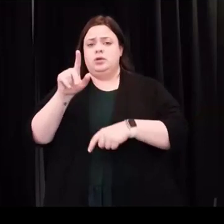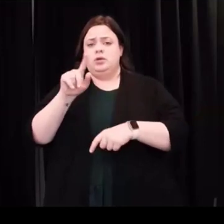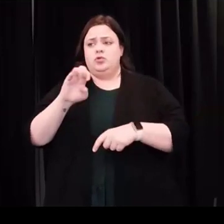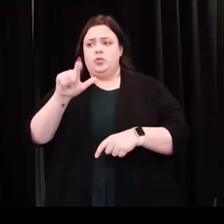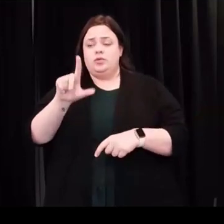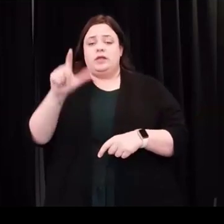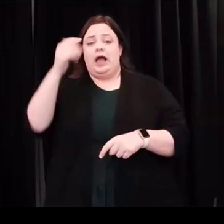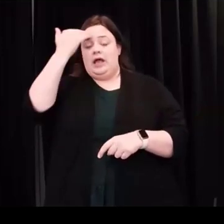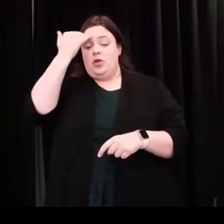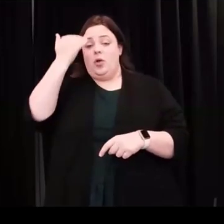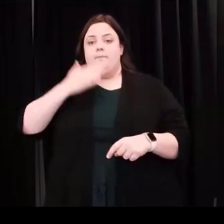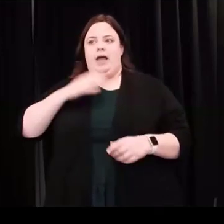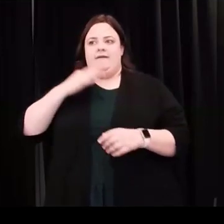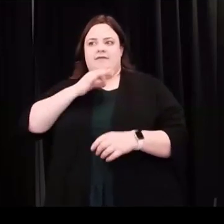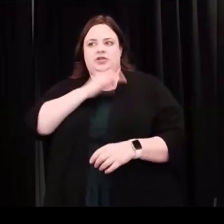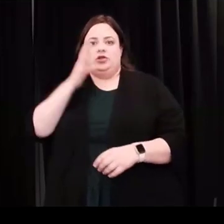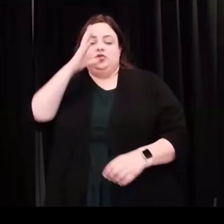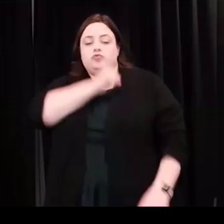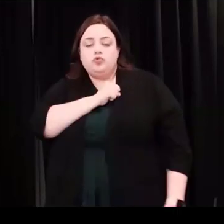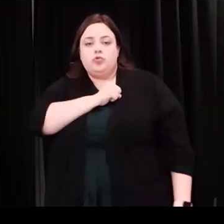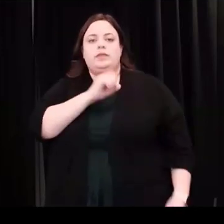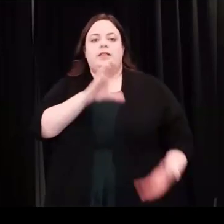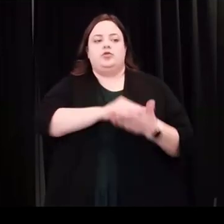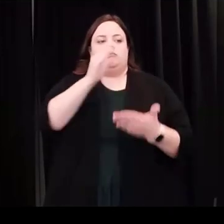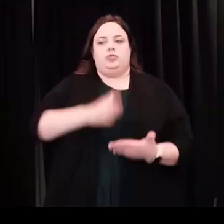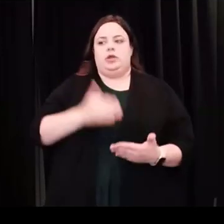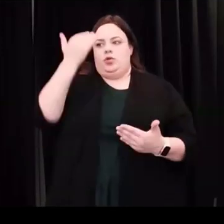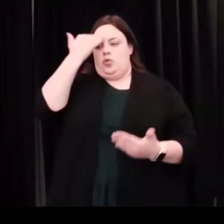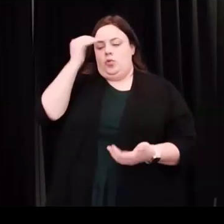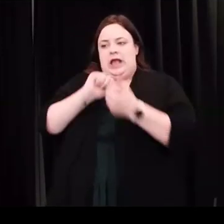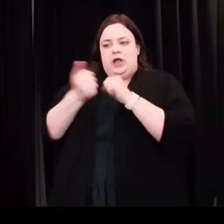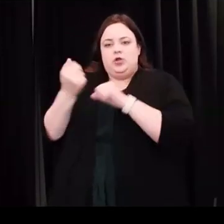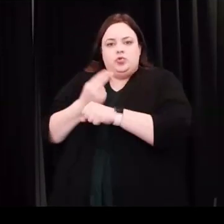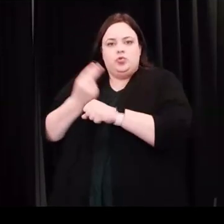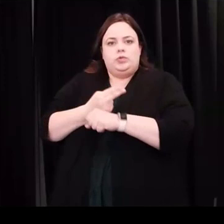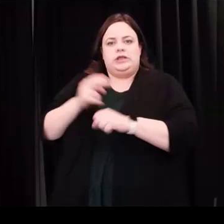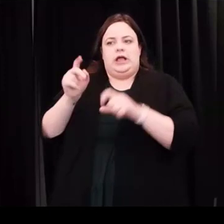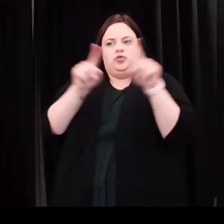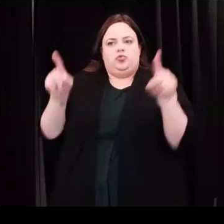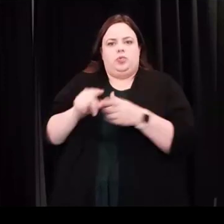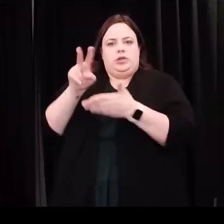faculty sometimes assume that the student knows how to use a screen reader tool, or knows how